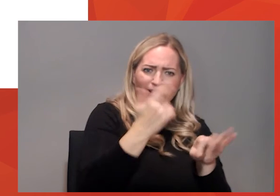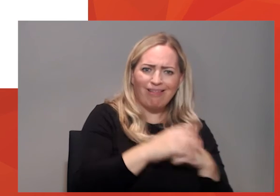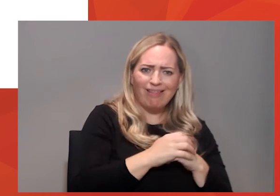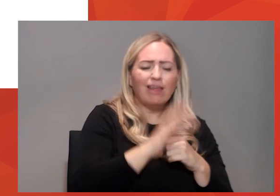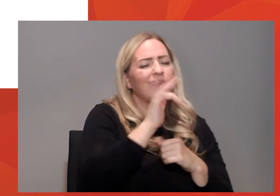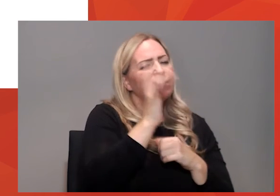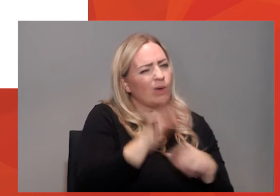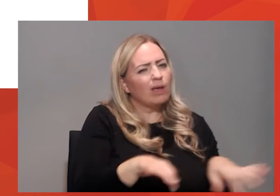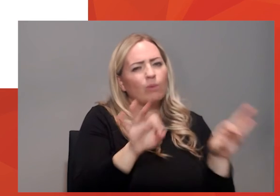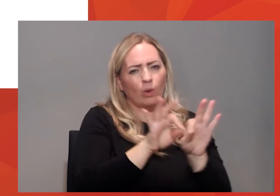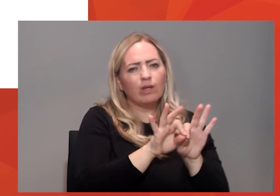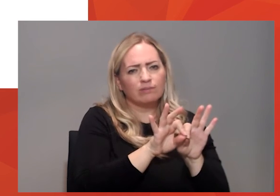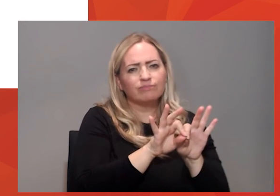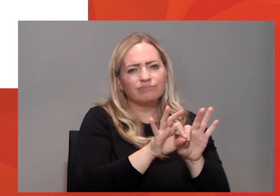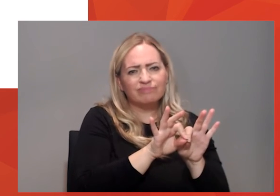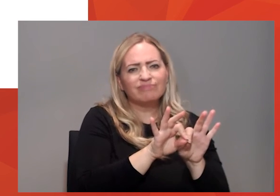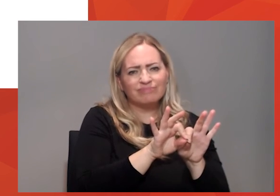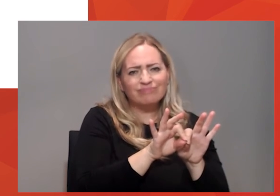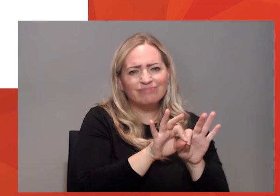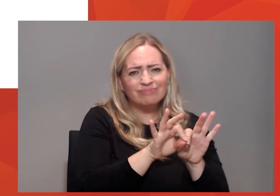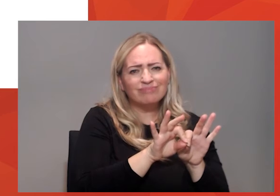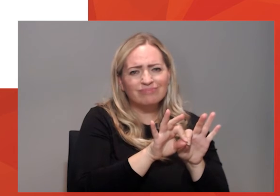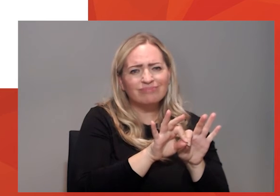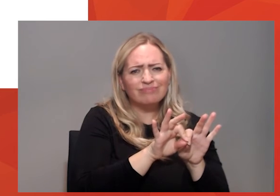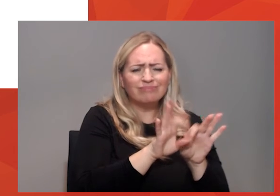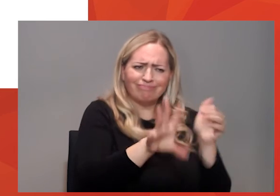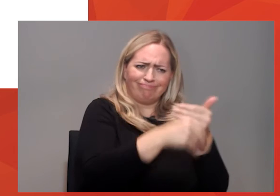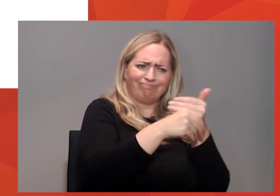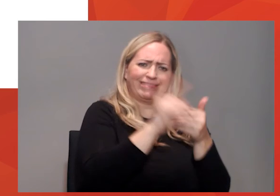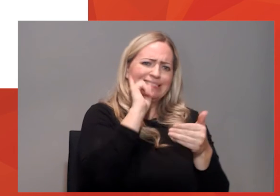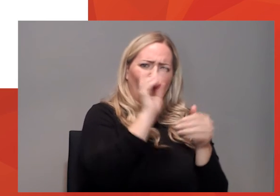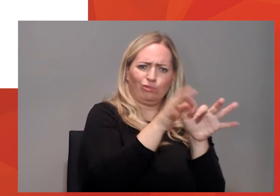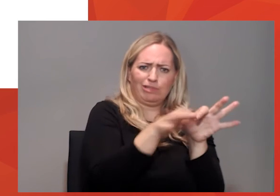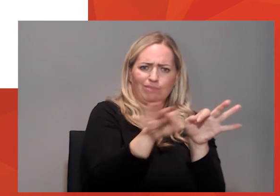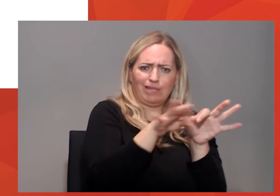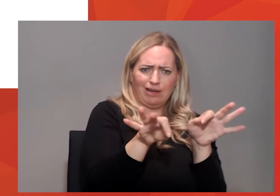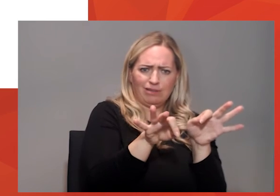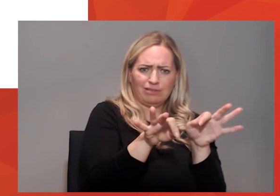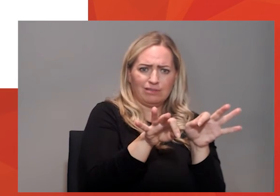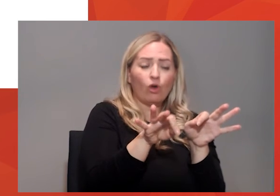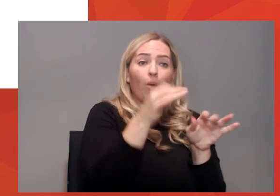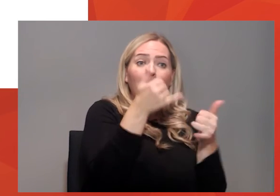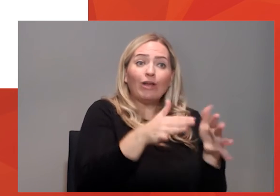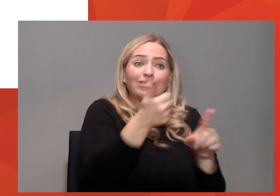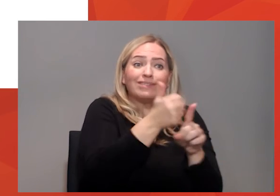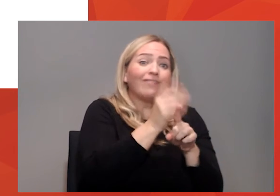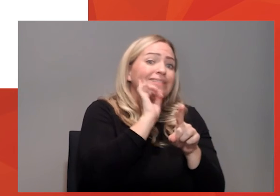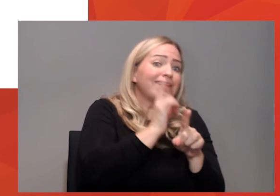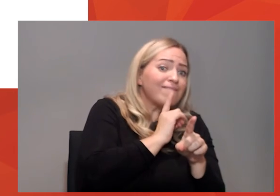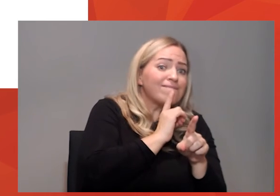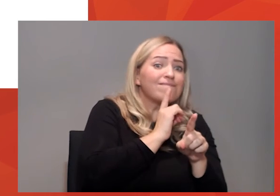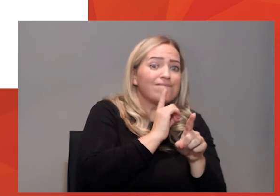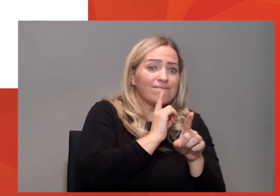And that's why it's very important to to have these sound subtitles. So players who are deaf or